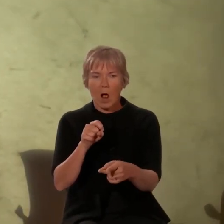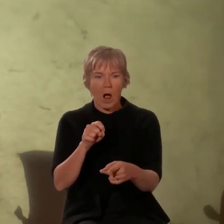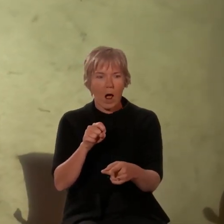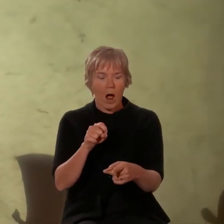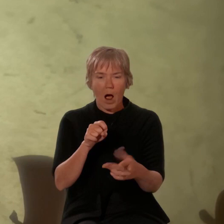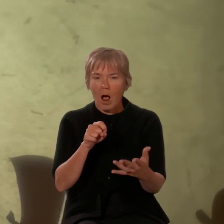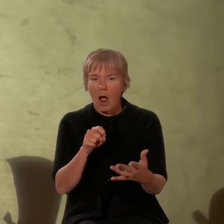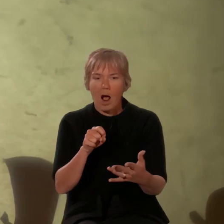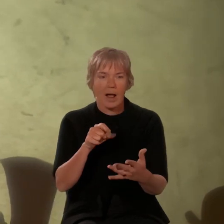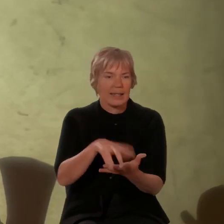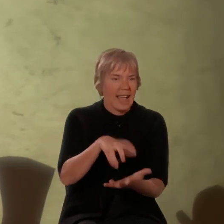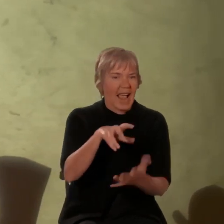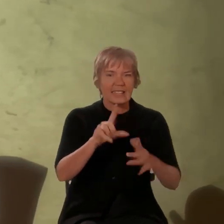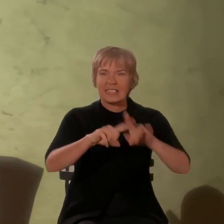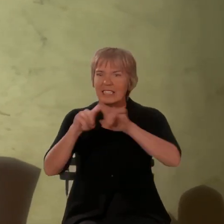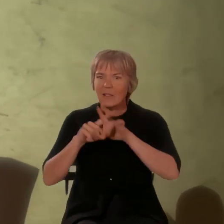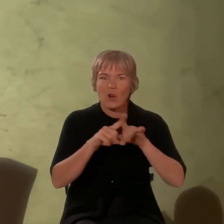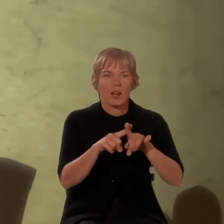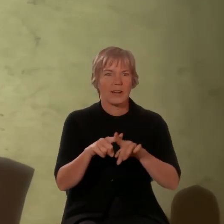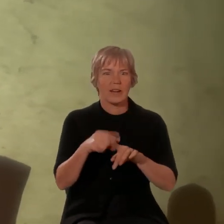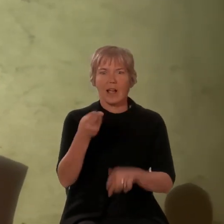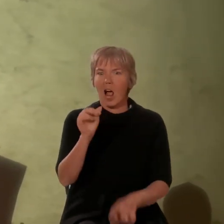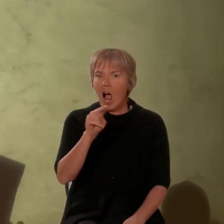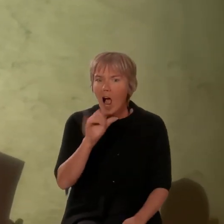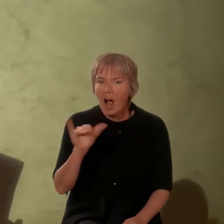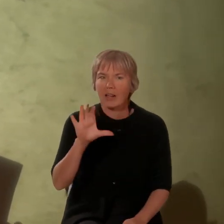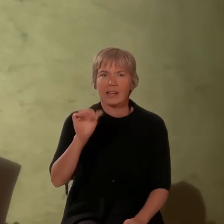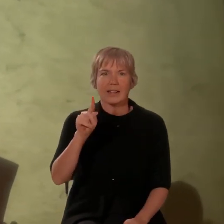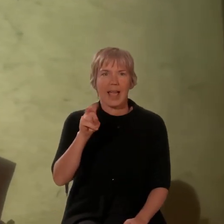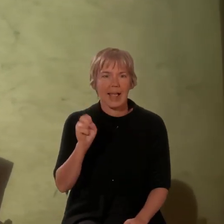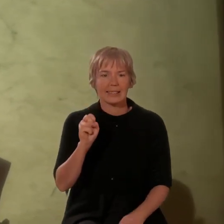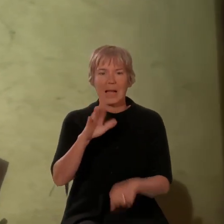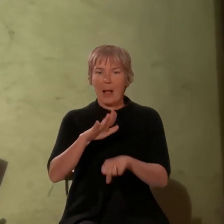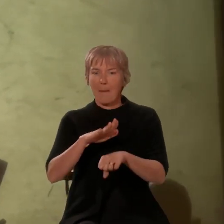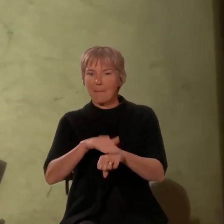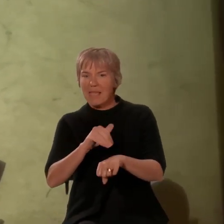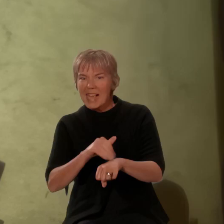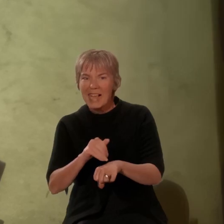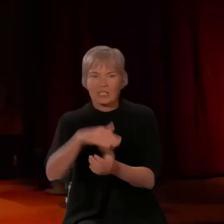ginger cakes, honey cakes, apple pies, peach pies, pumpkin pies,